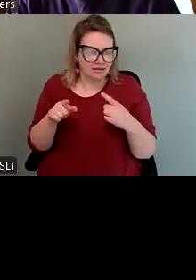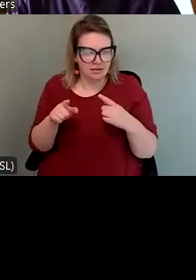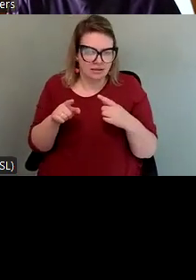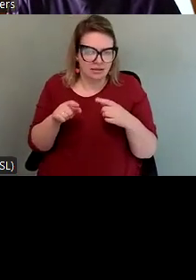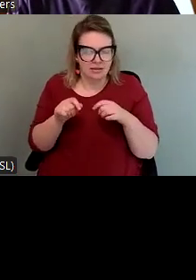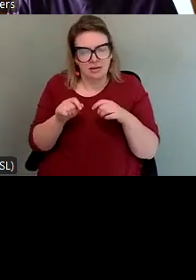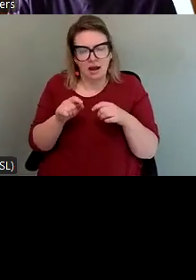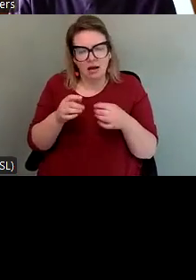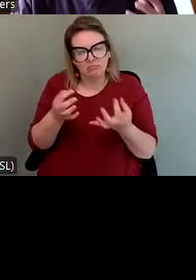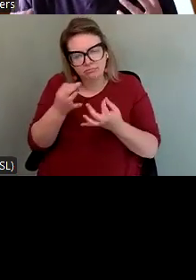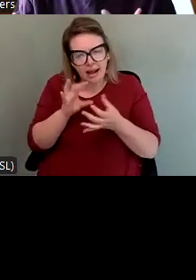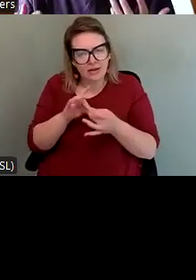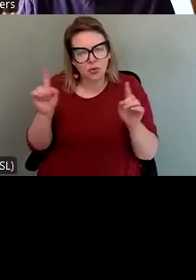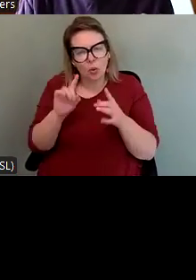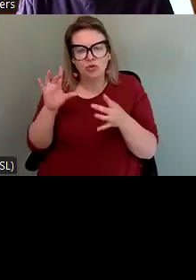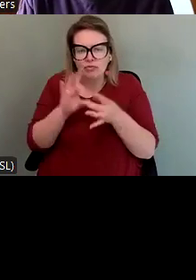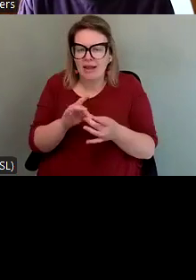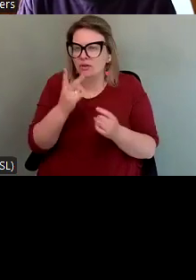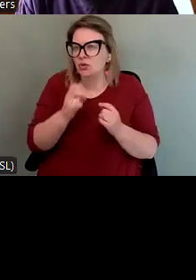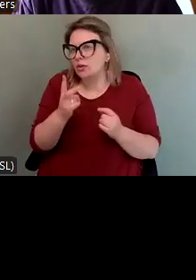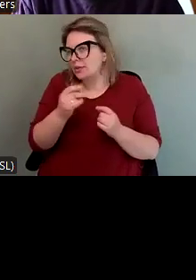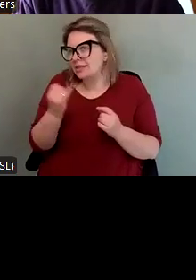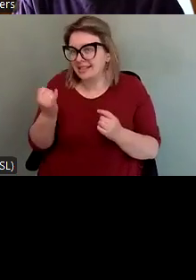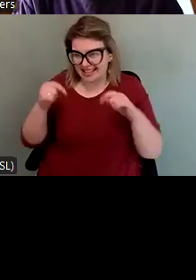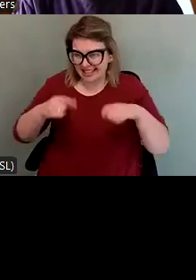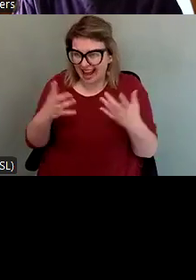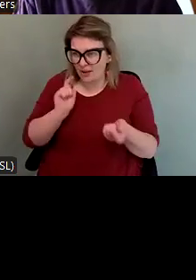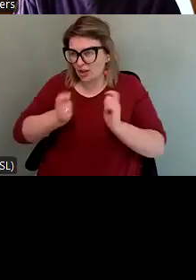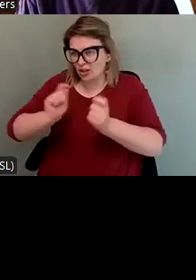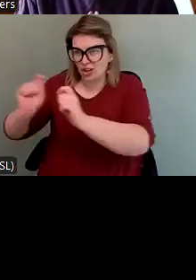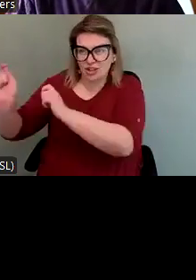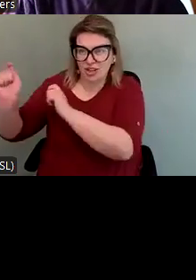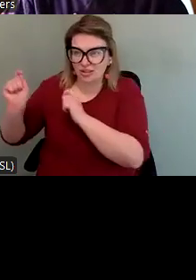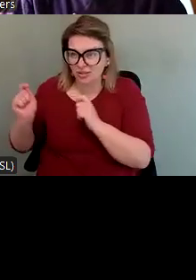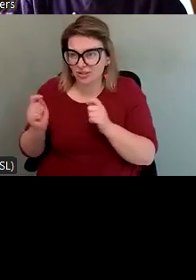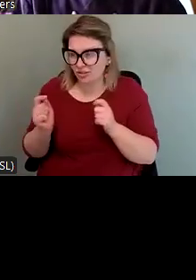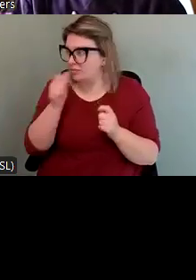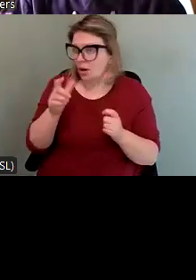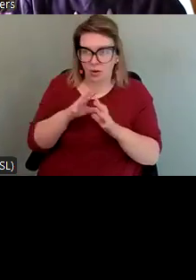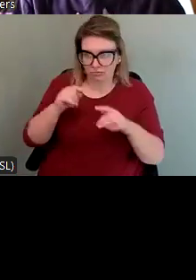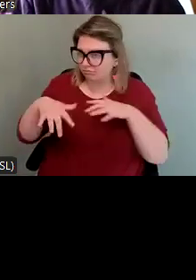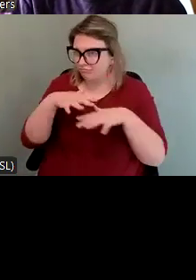It's a really good question because things are changing rapidly. We're seeing a lot of restrictions